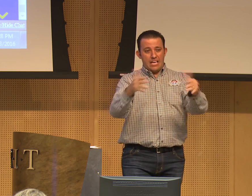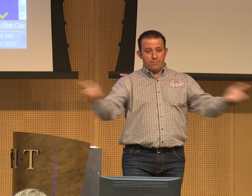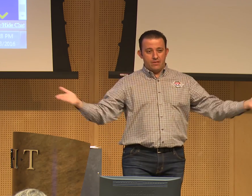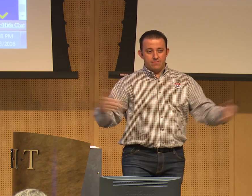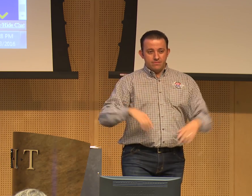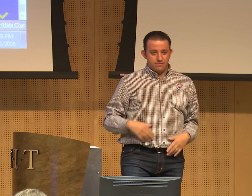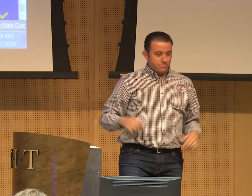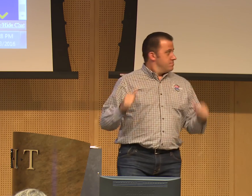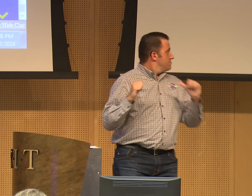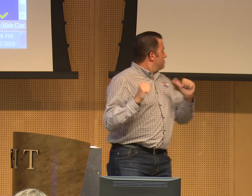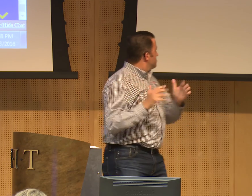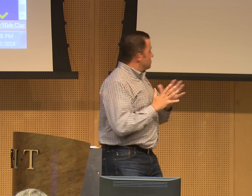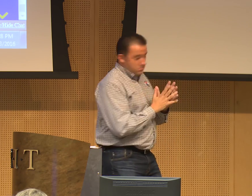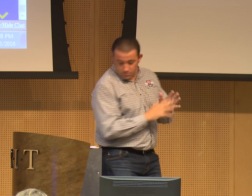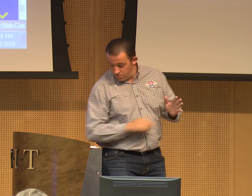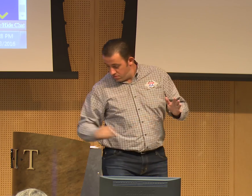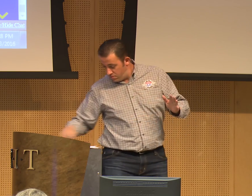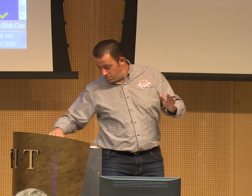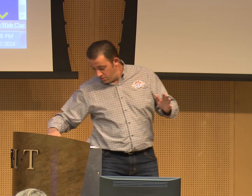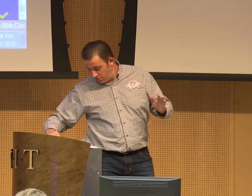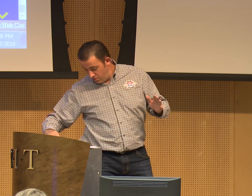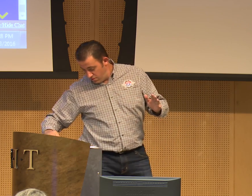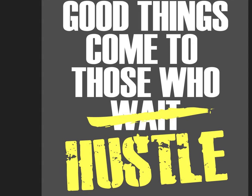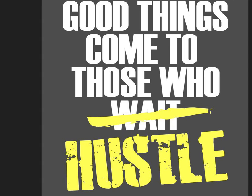I hope you have those same opportunities in your lives.